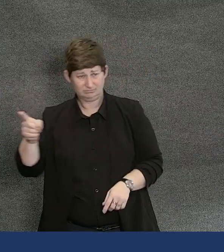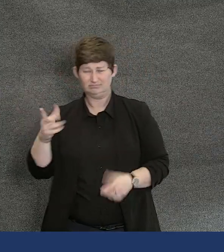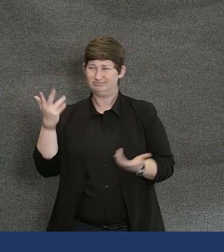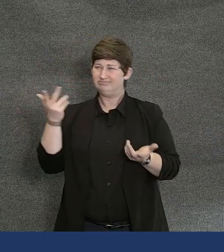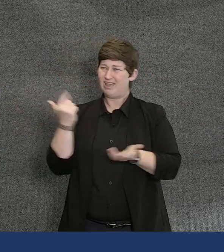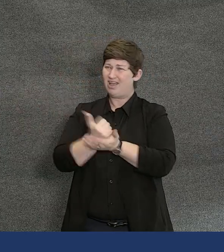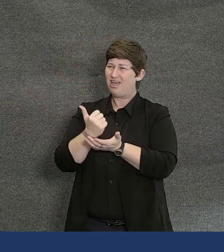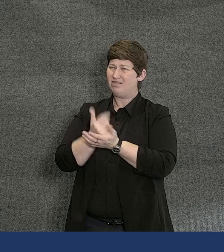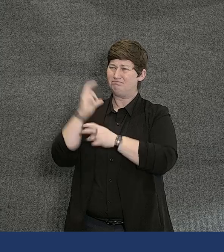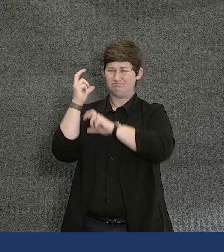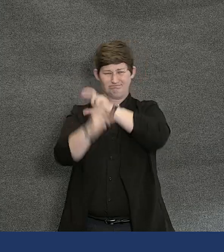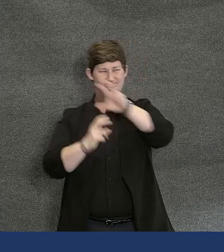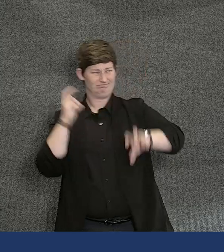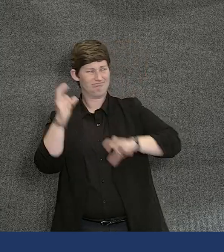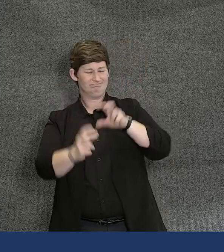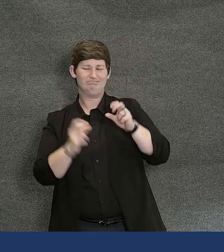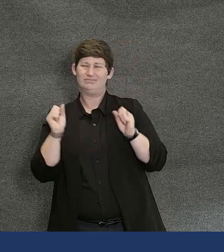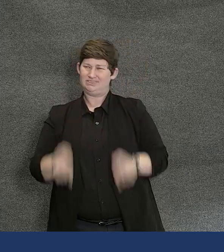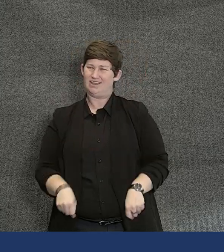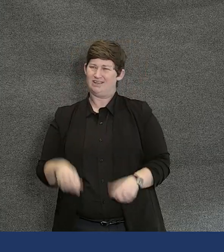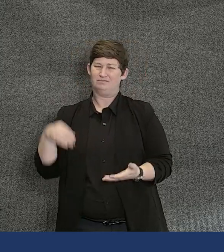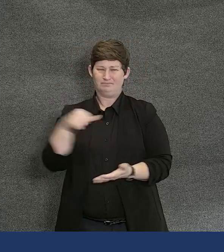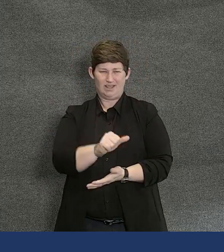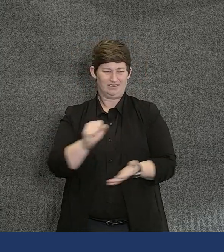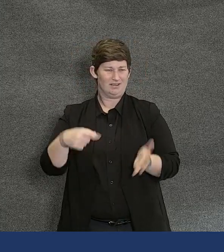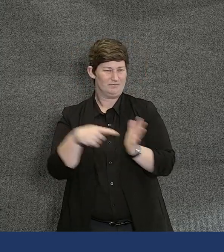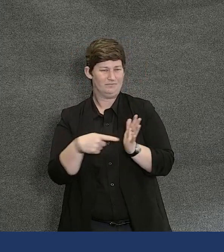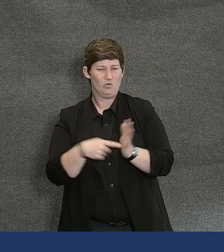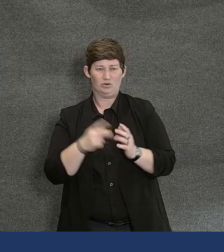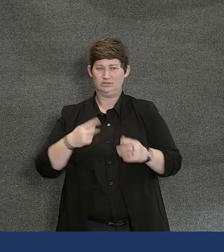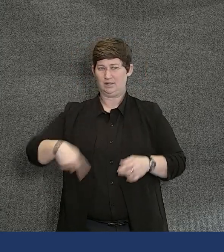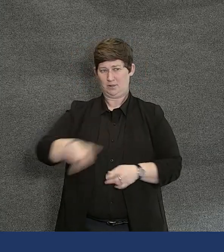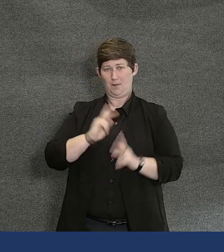they need to continue to live in community, and that is a full-stop situation.